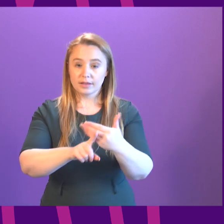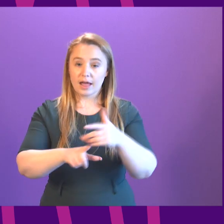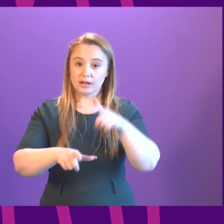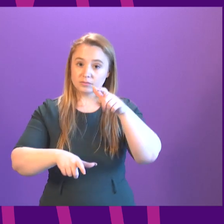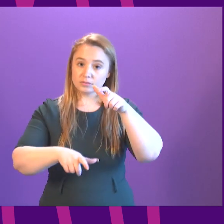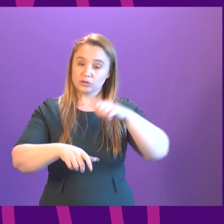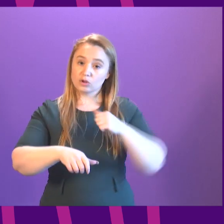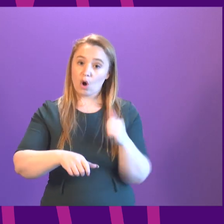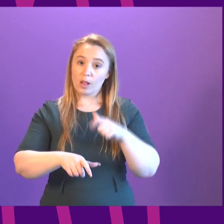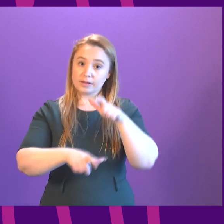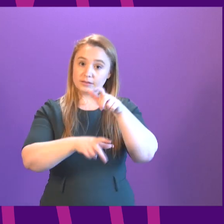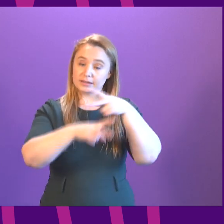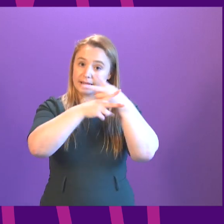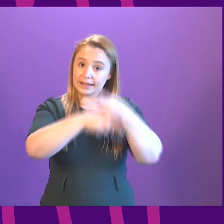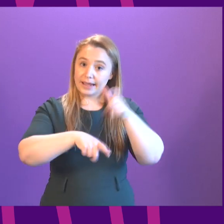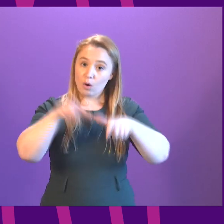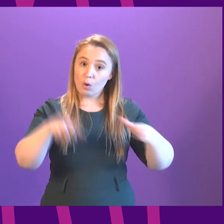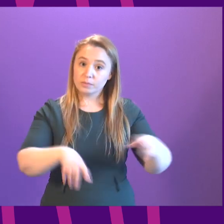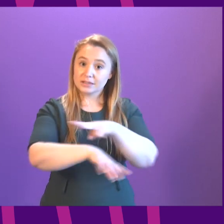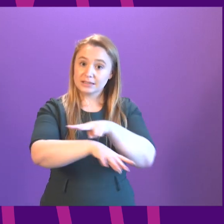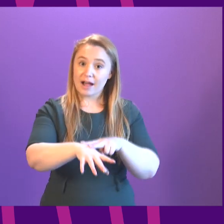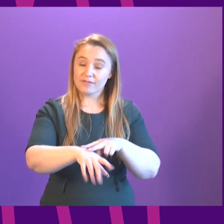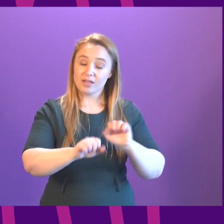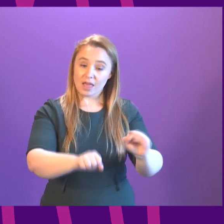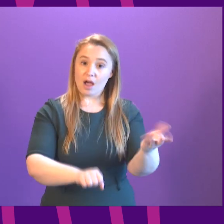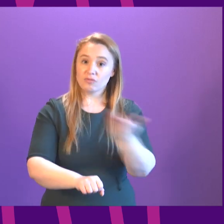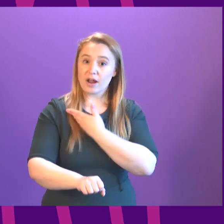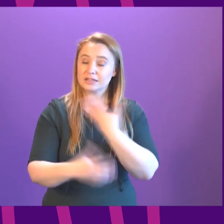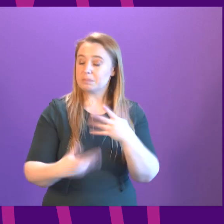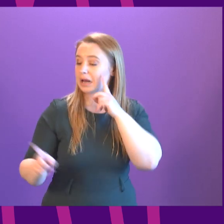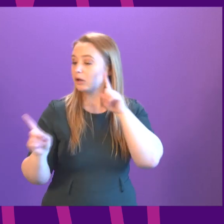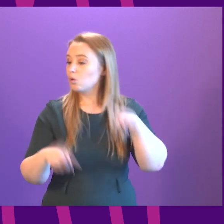care home residents and staff have been ignored by Scottish Government ministers. It said